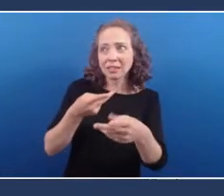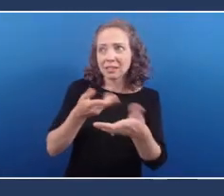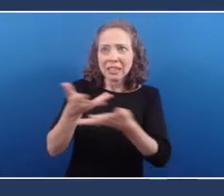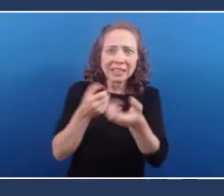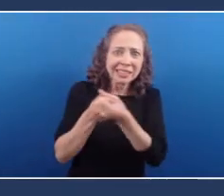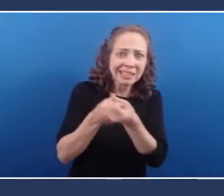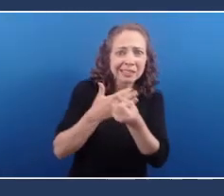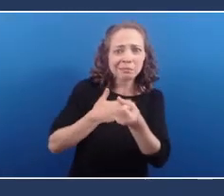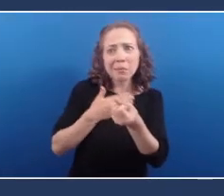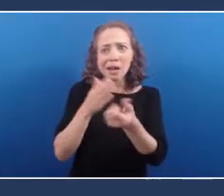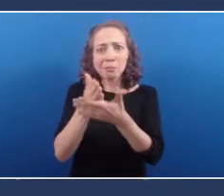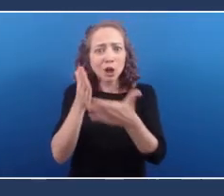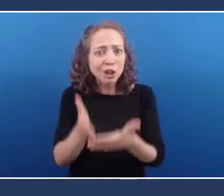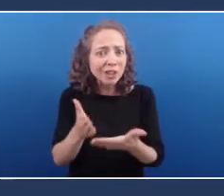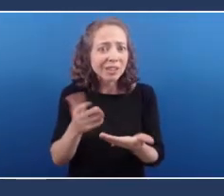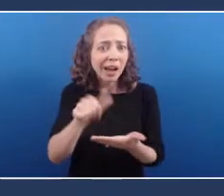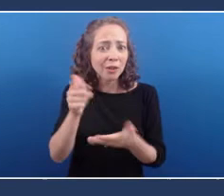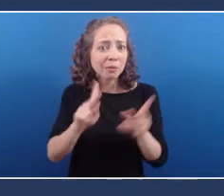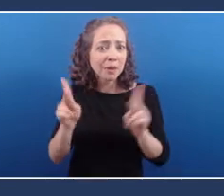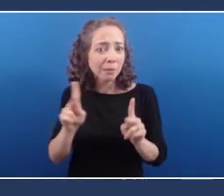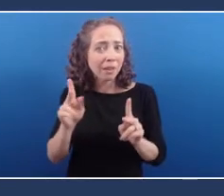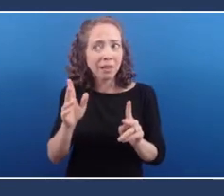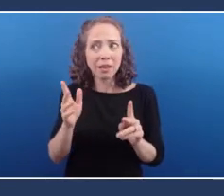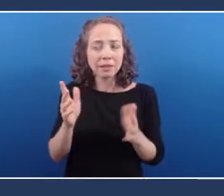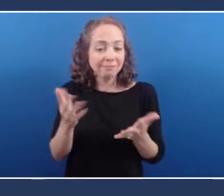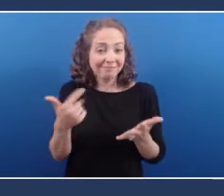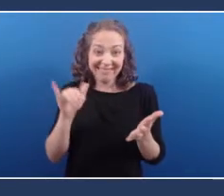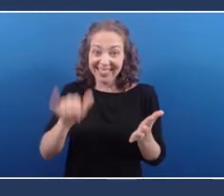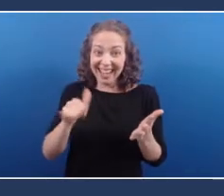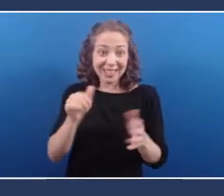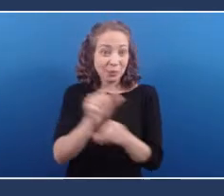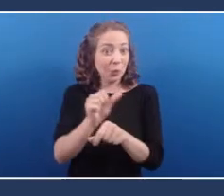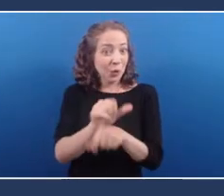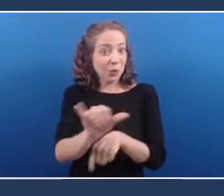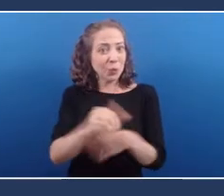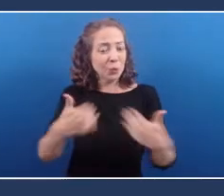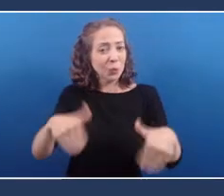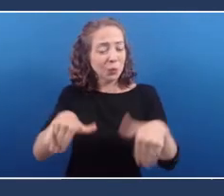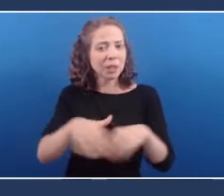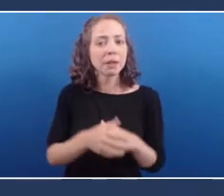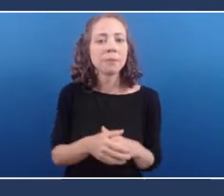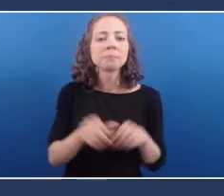And this also happens in a situational capacity. You’ve got that huge deadline;